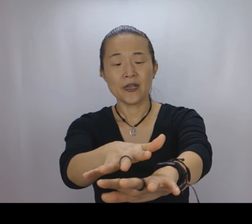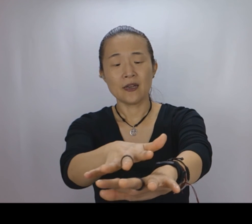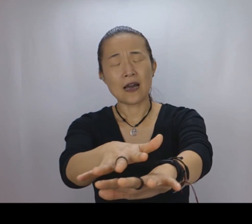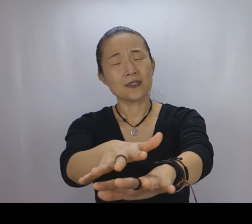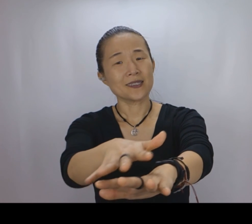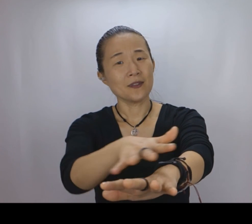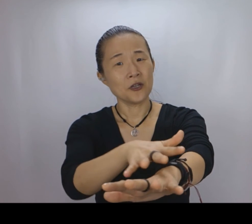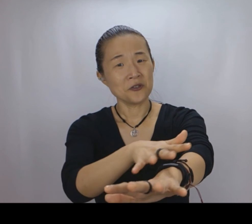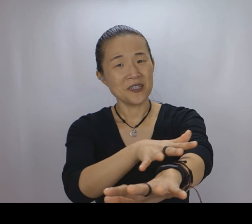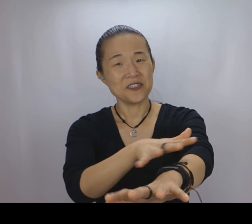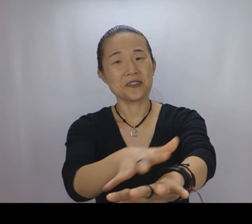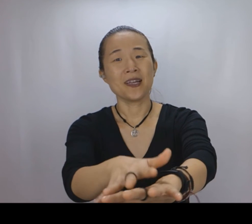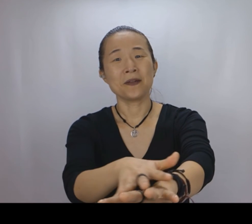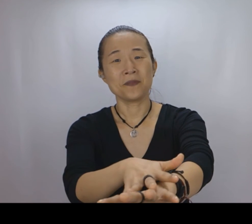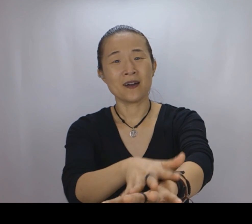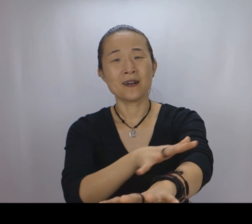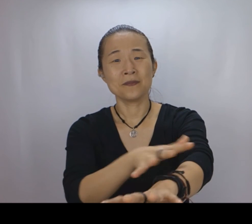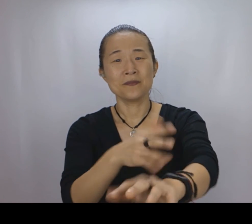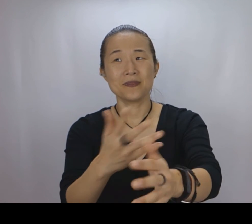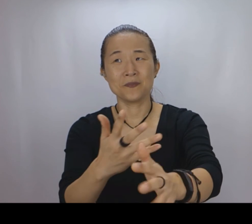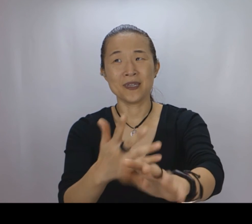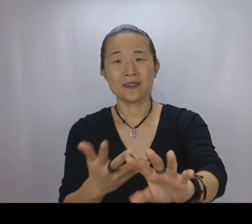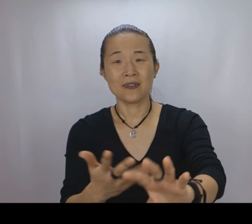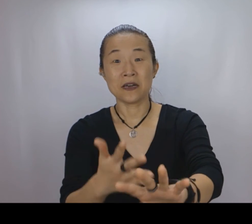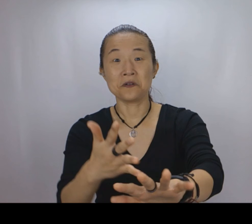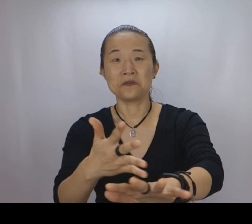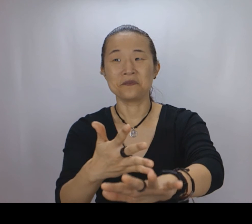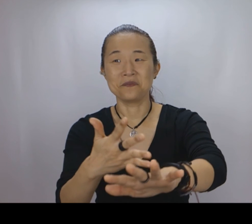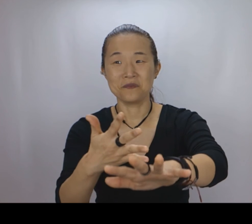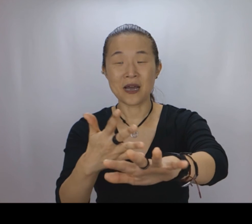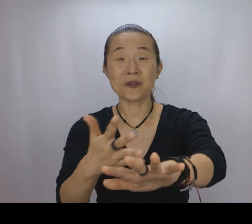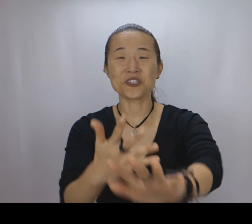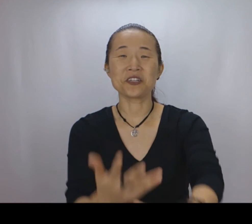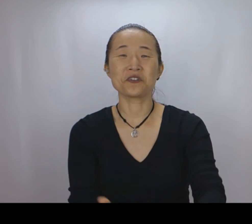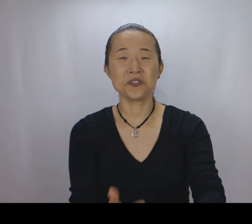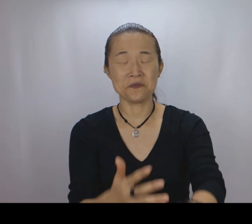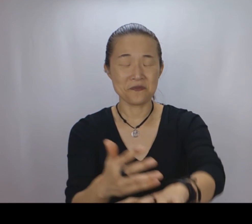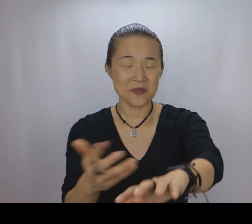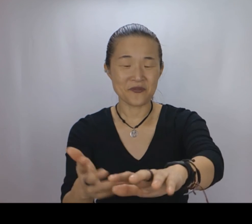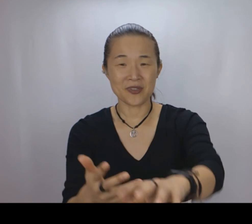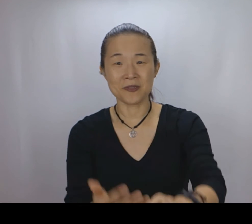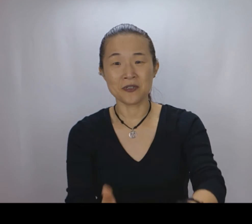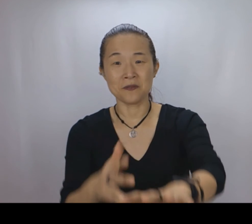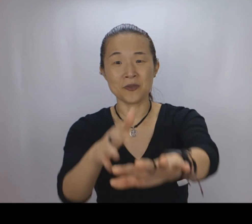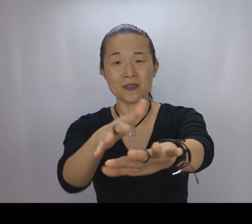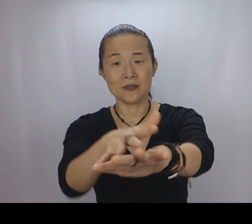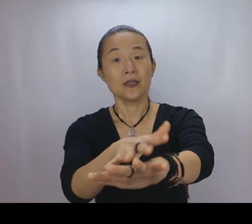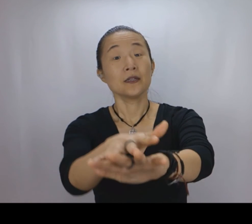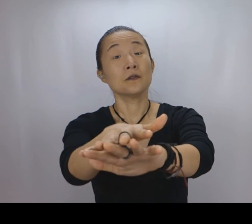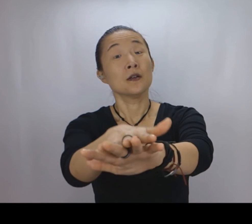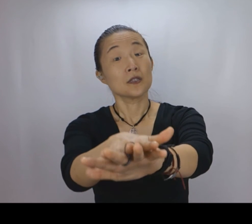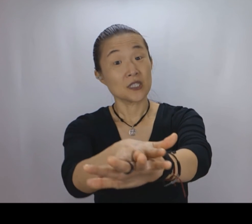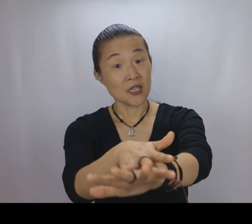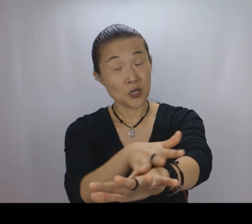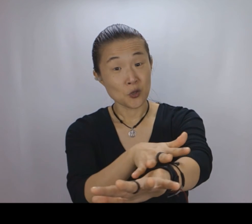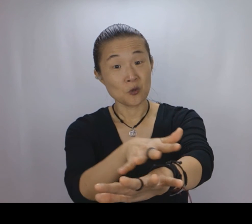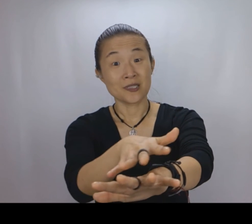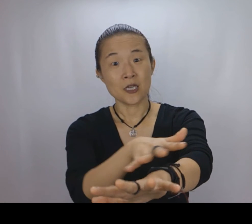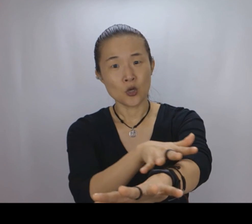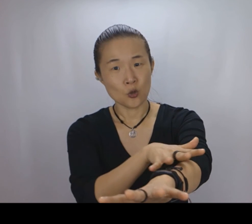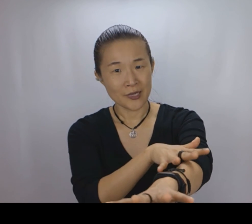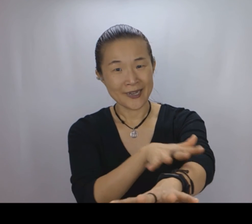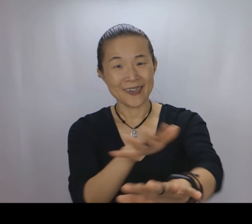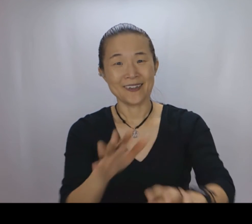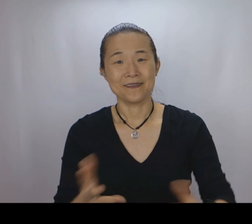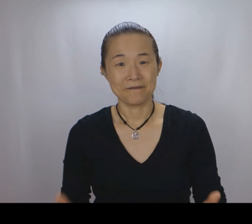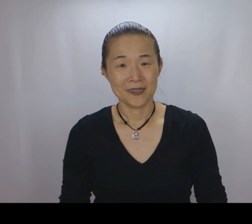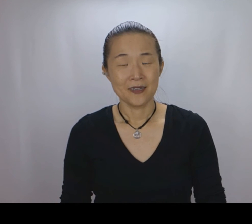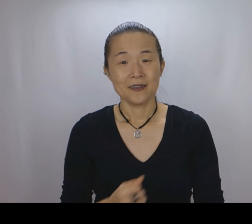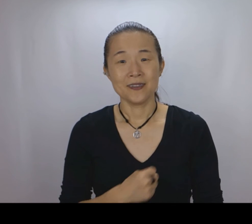Depending on how slowly you slide up the arm depends on how how much slower you need them to go, you know slow slowly.